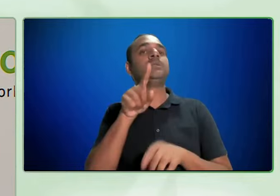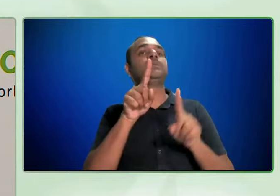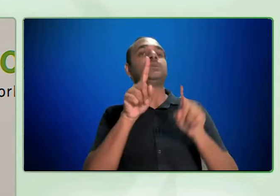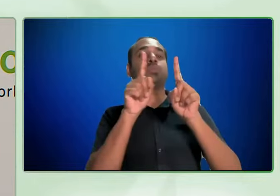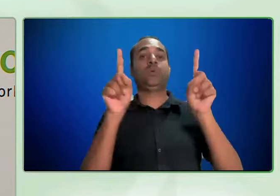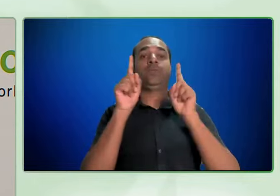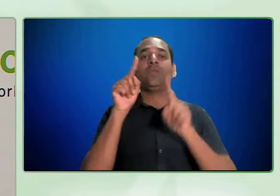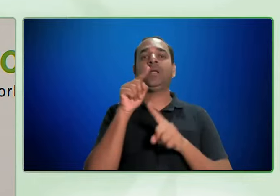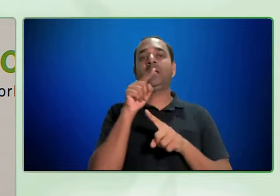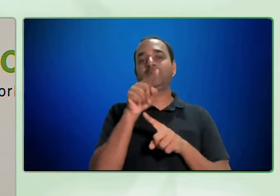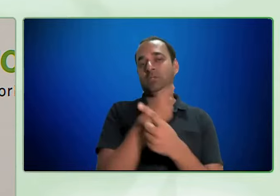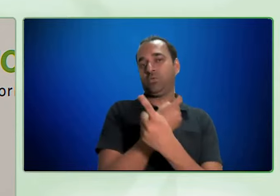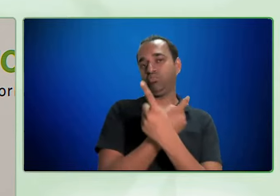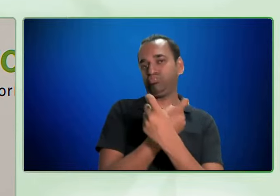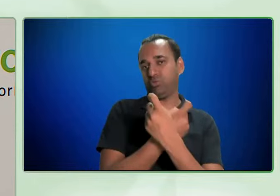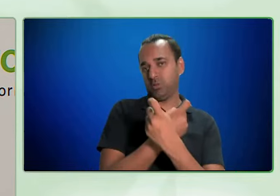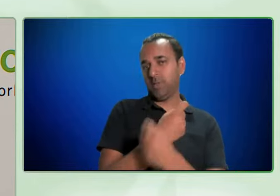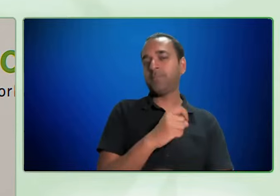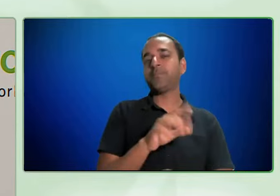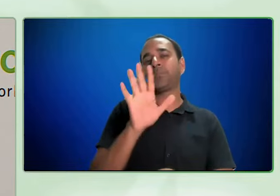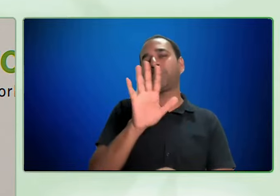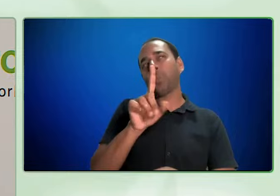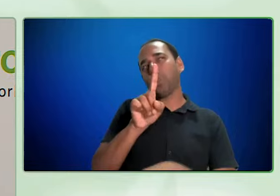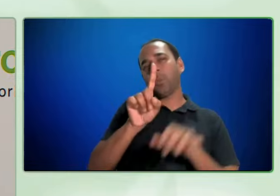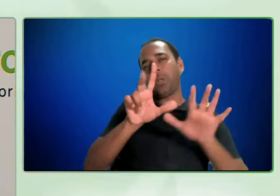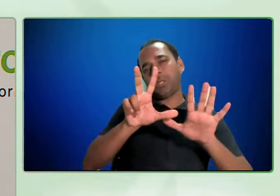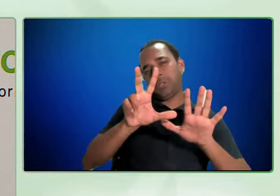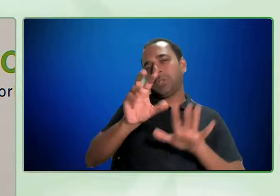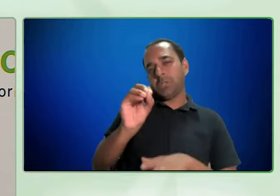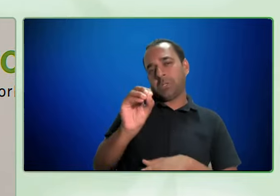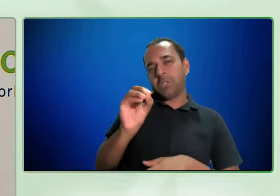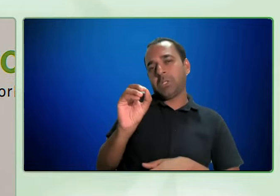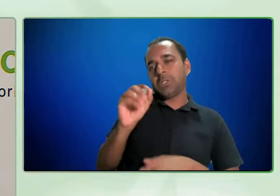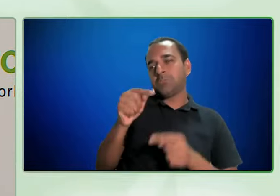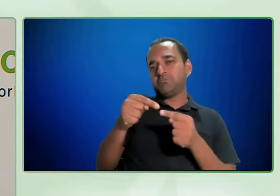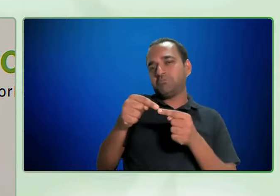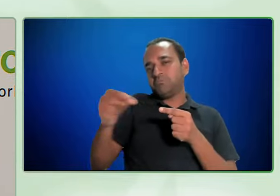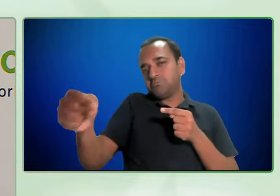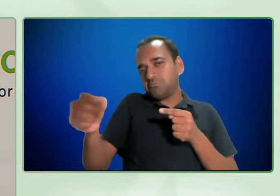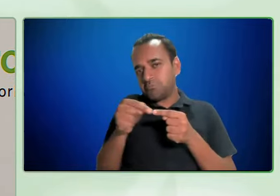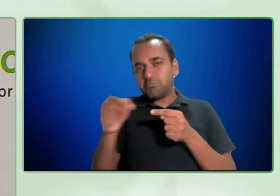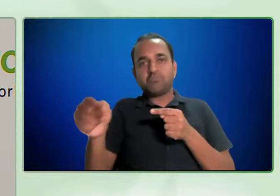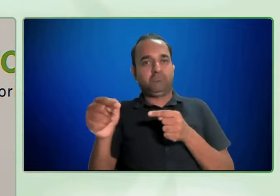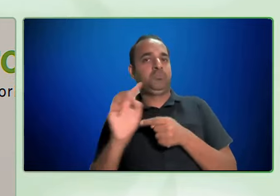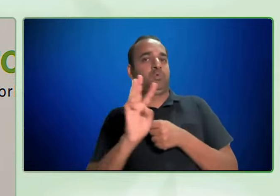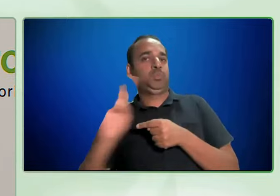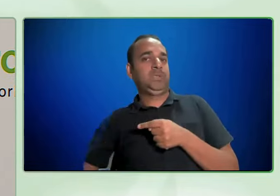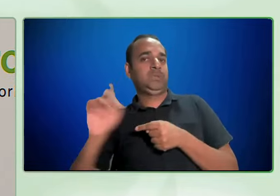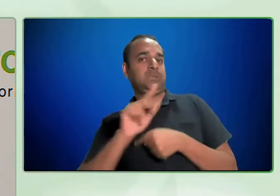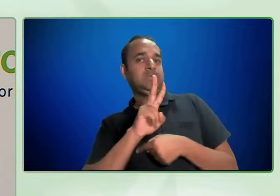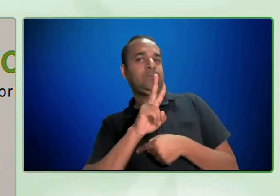As a computer scientist, I started to work on access to computers for people with disabilities